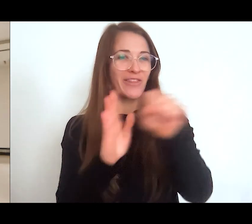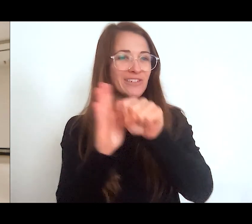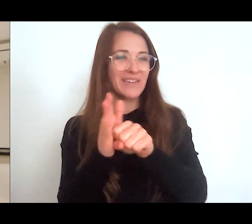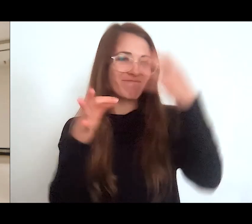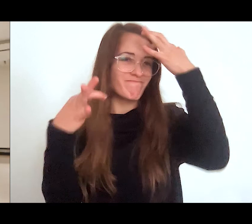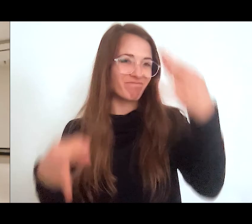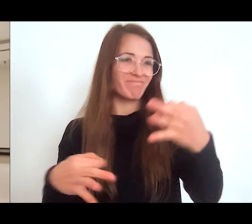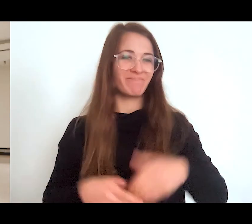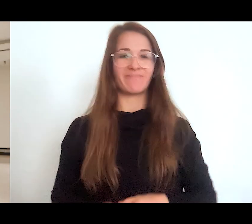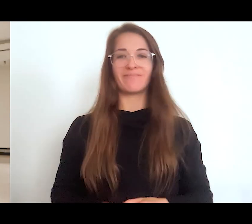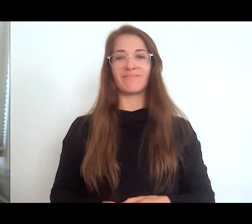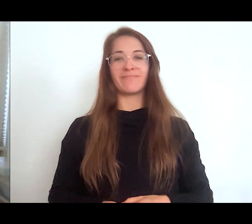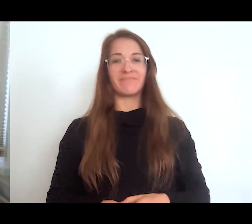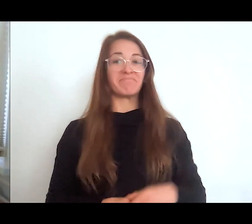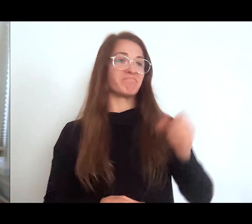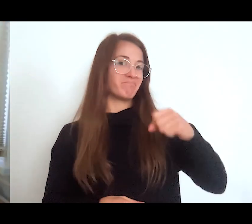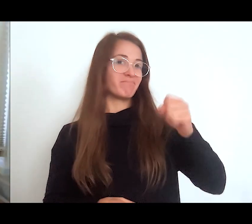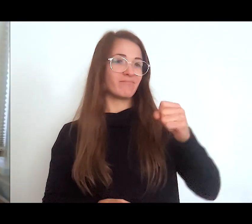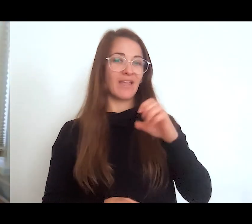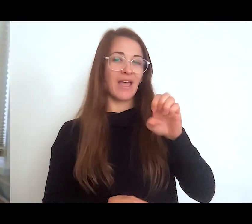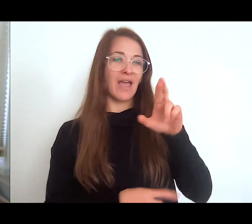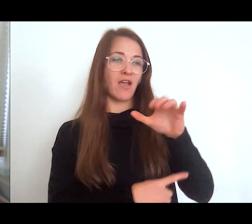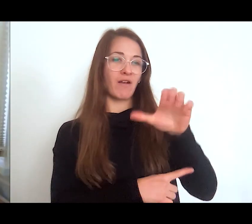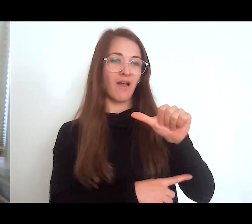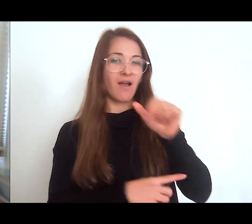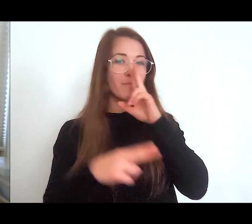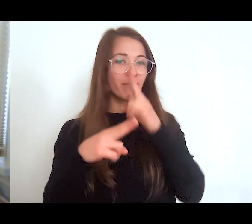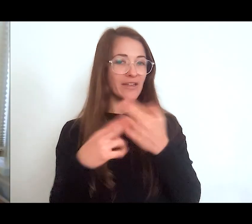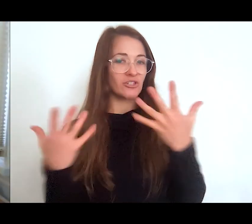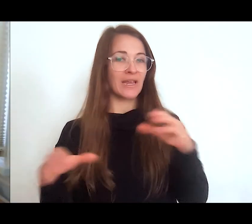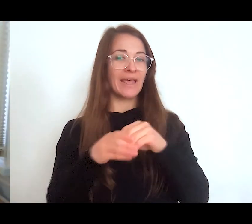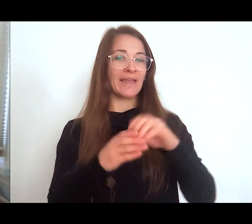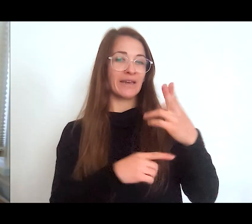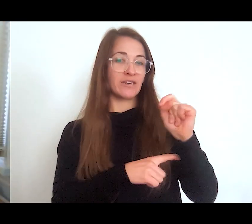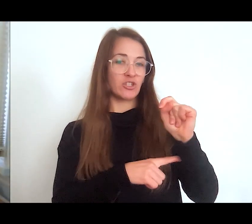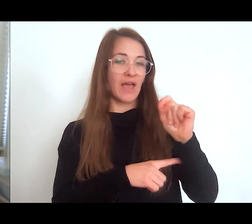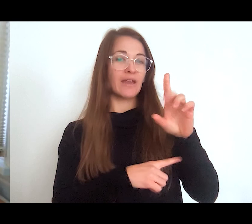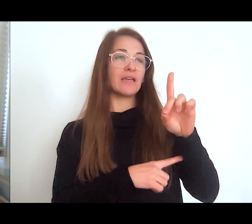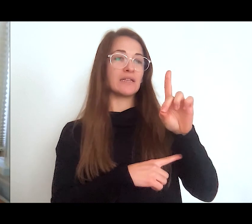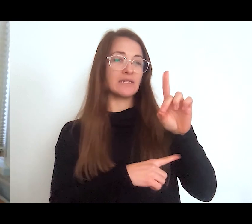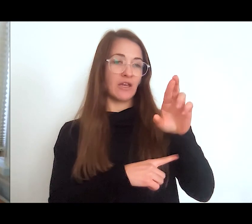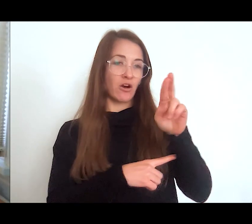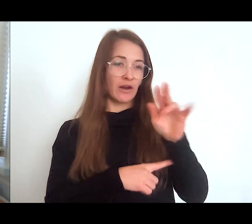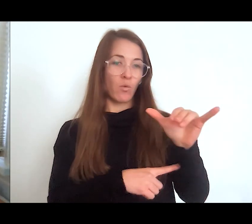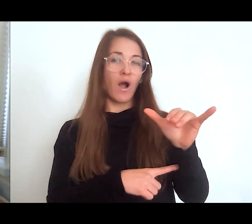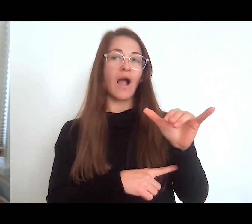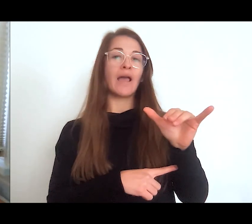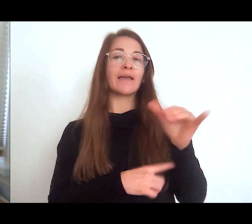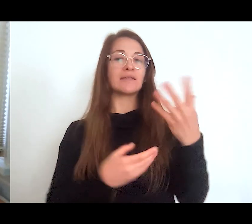COLLABORATE WITH PEOPLE FROM OTHER STATES. ABSOLUTELY. AND AS ERICA MENTIONED IN THE